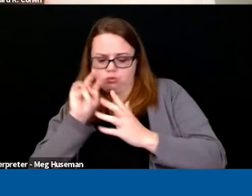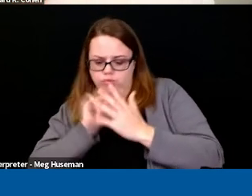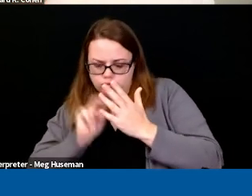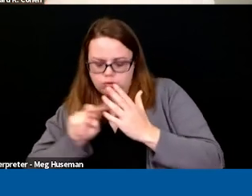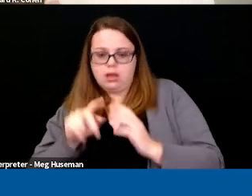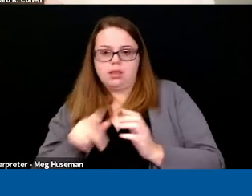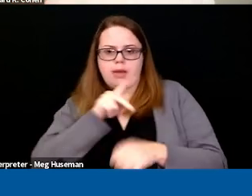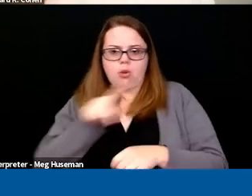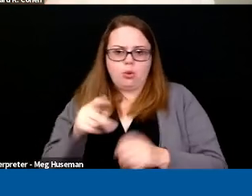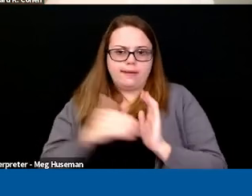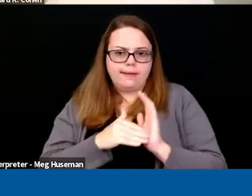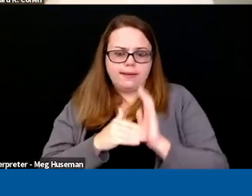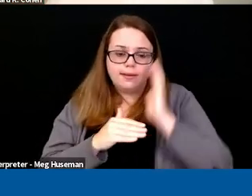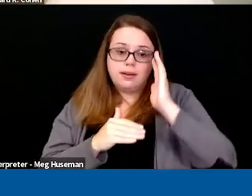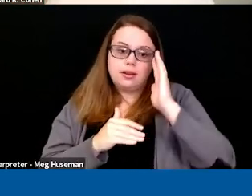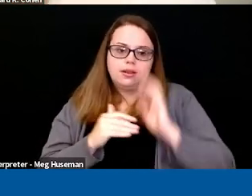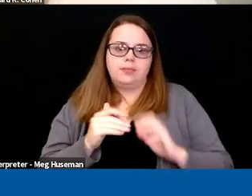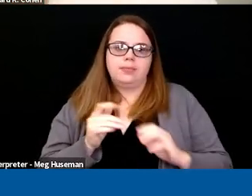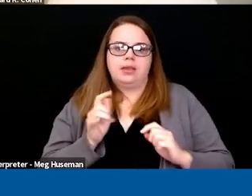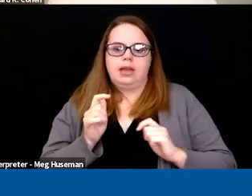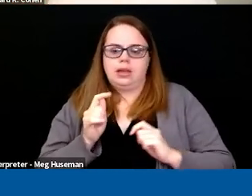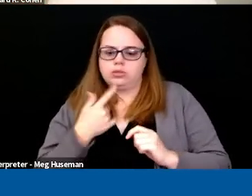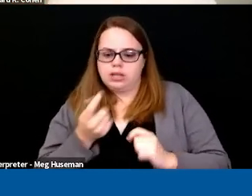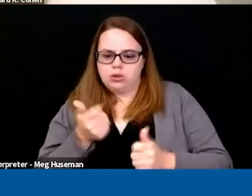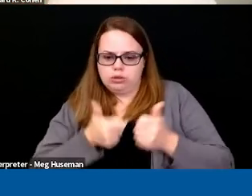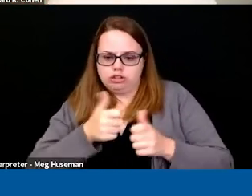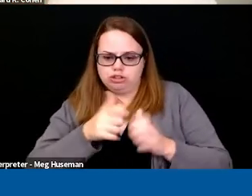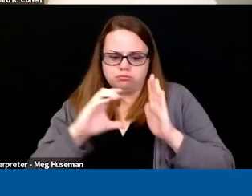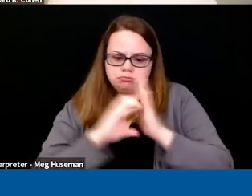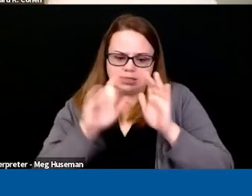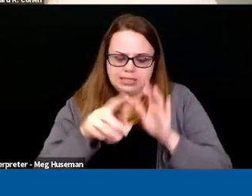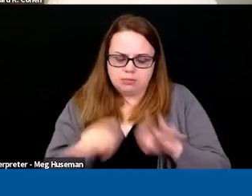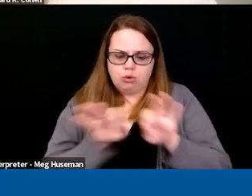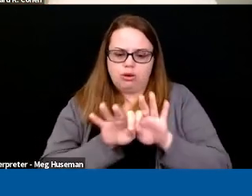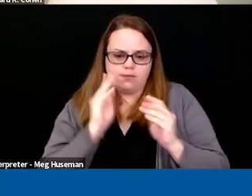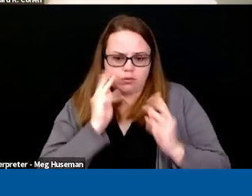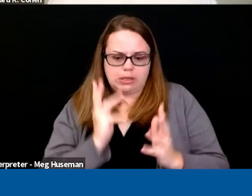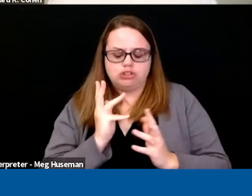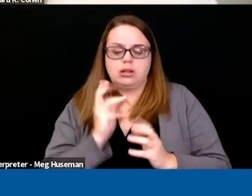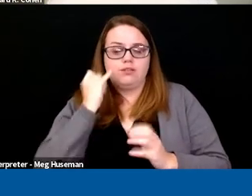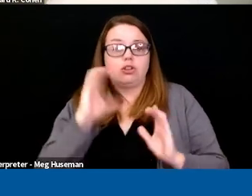the cues and sections to pay attention to. If you're looking for more specific instructional material,